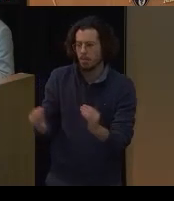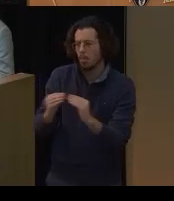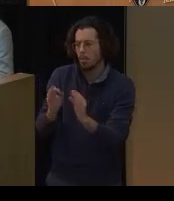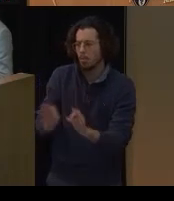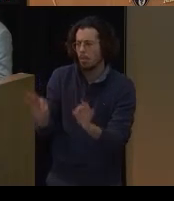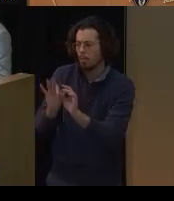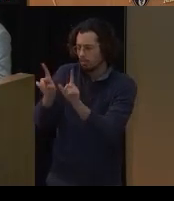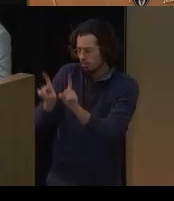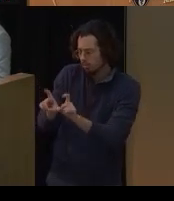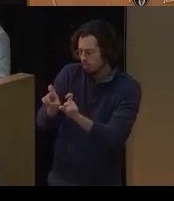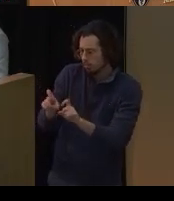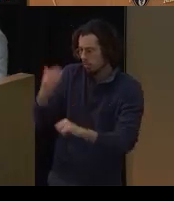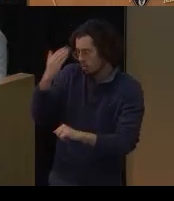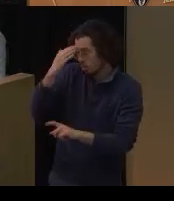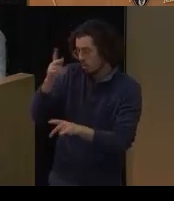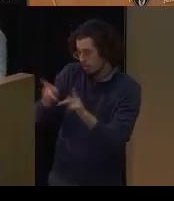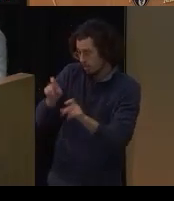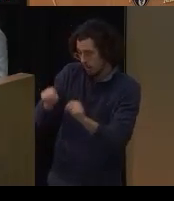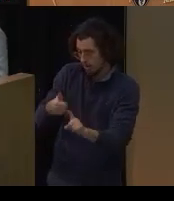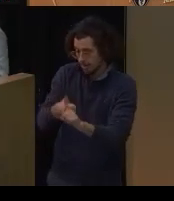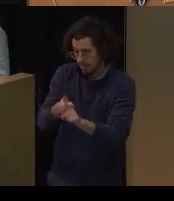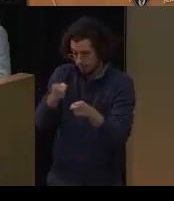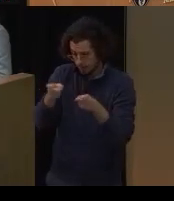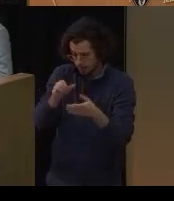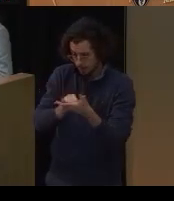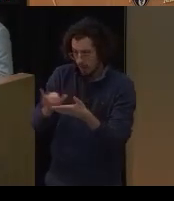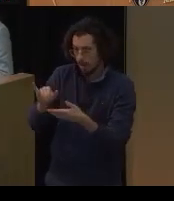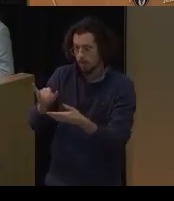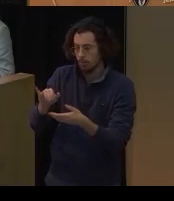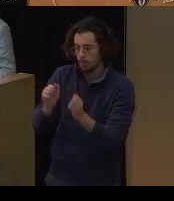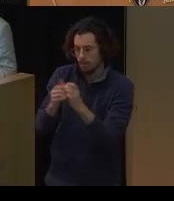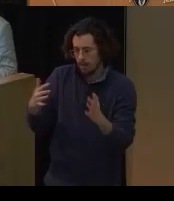of whether people can self-regulate the network without actively getting the neurofeedback signal